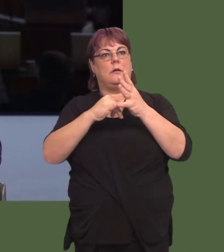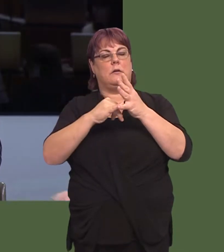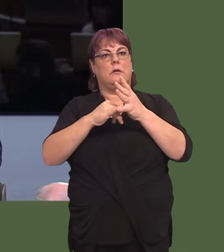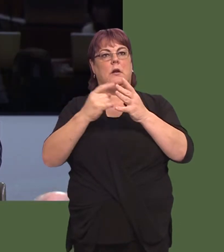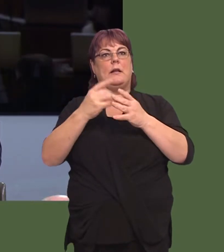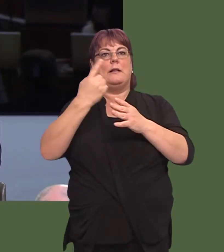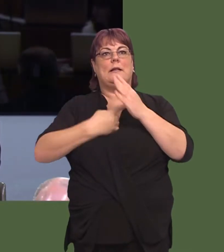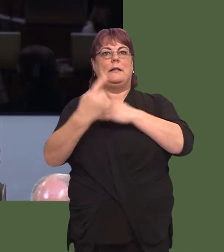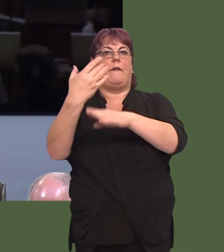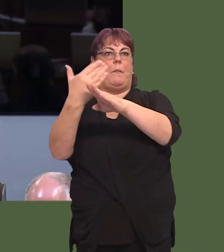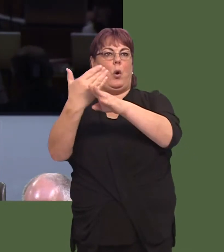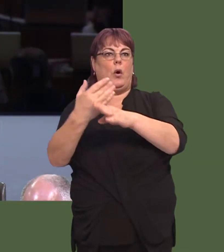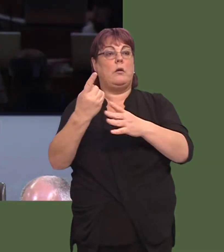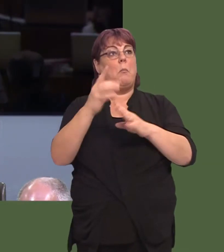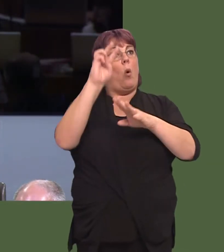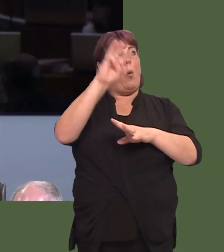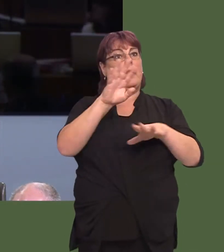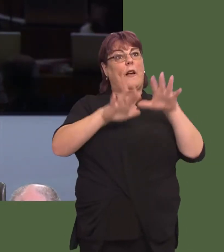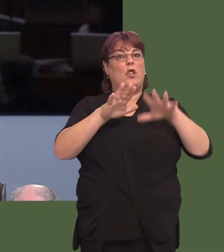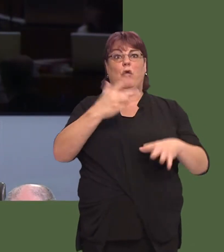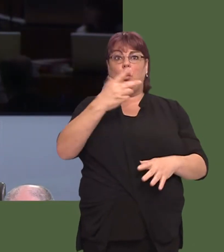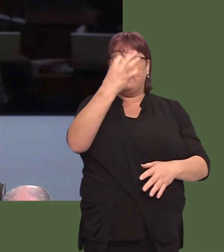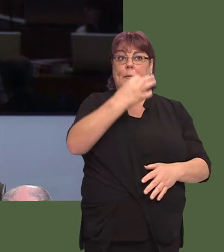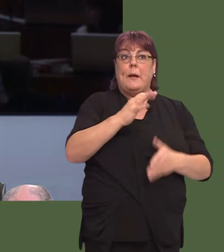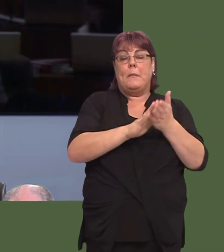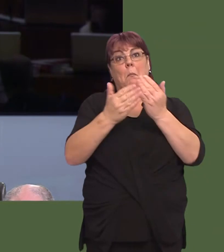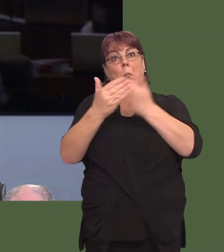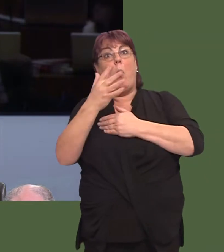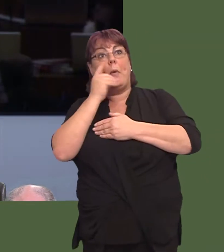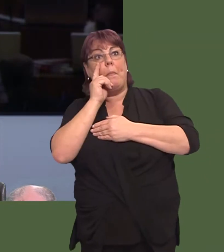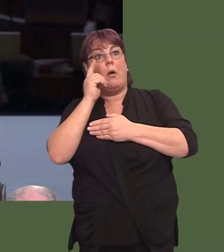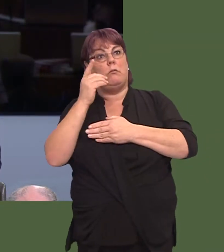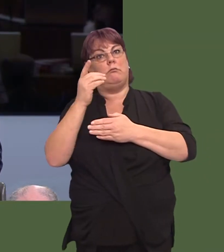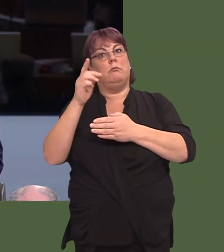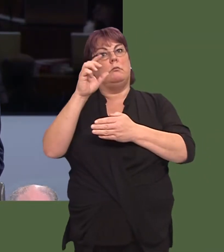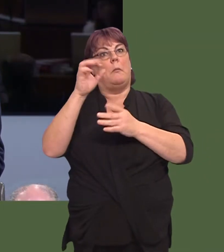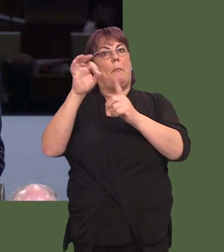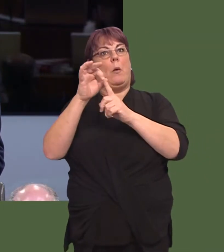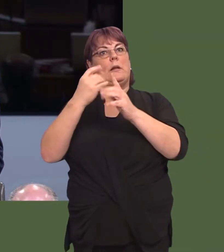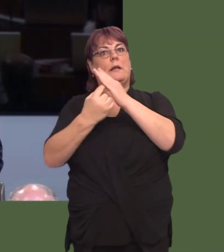Now, the FSB Wales report has found that those who are self-employed tend to be older, and